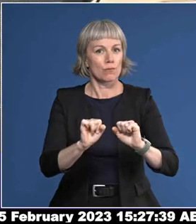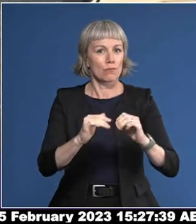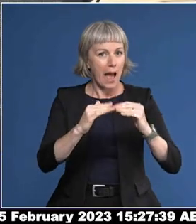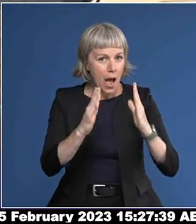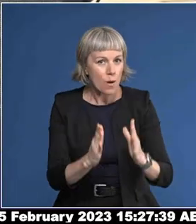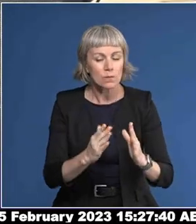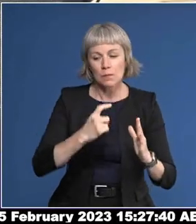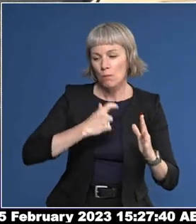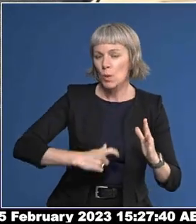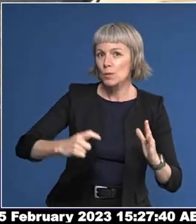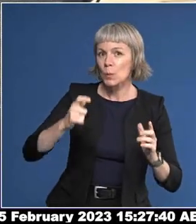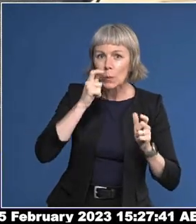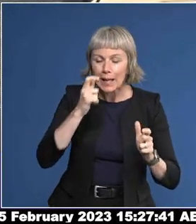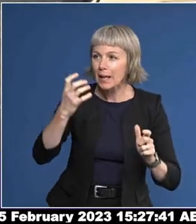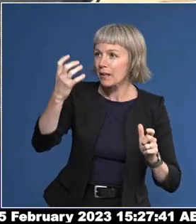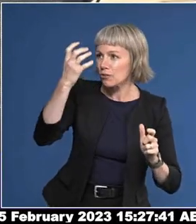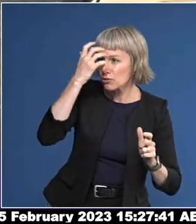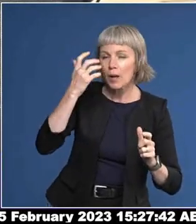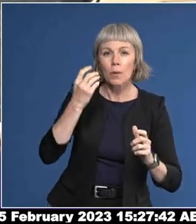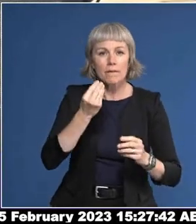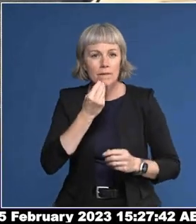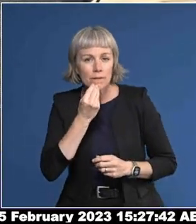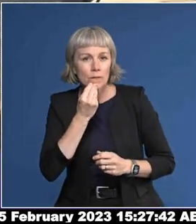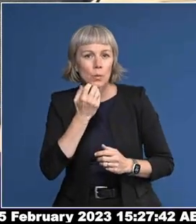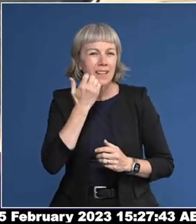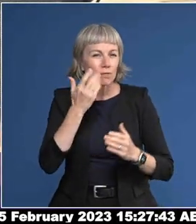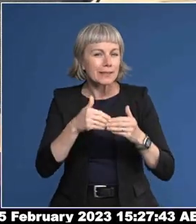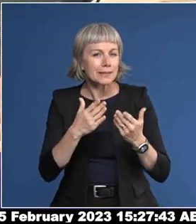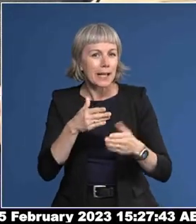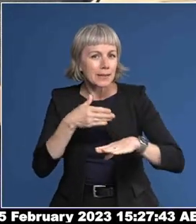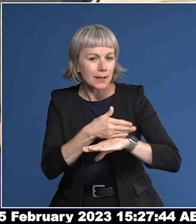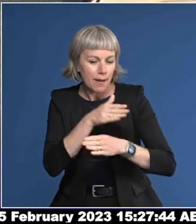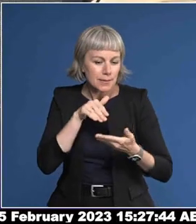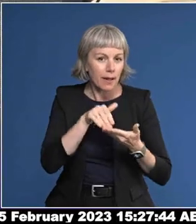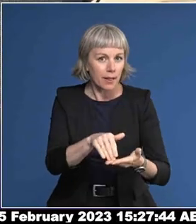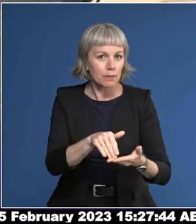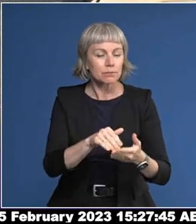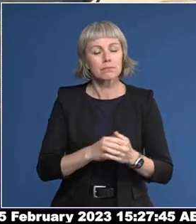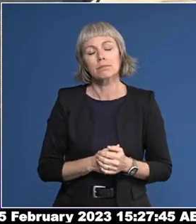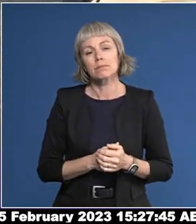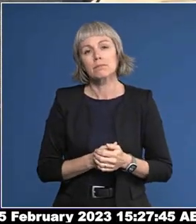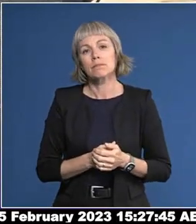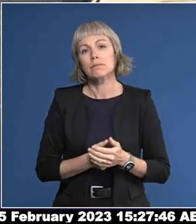household tasks. MS LEIGH: Yes, that's right. And just skipping through, support coordination, plan management.